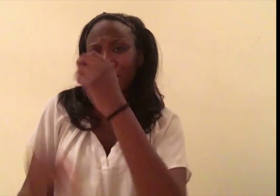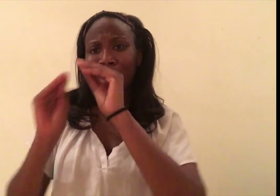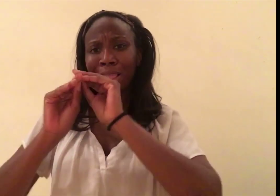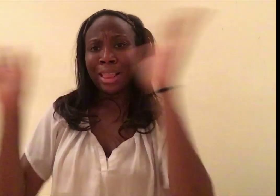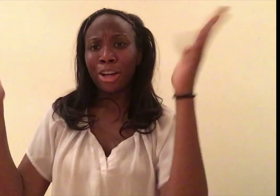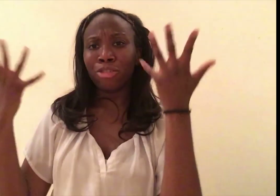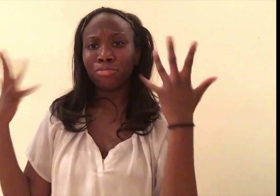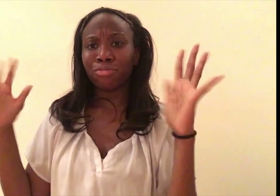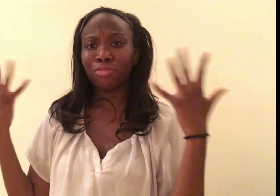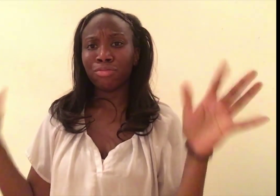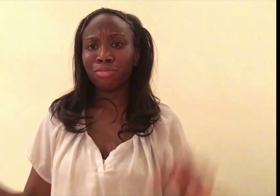He’s in the clear.